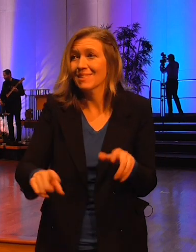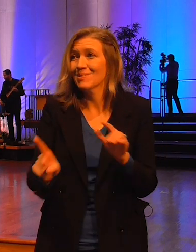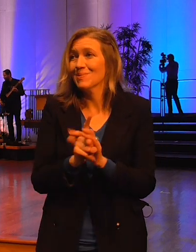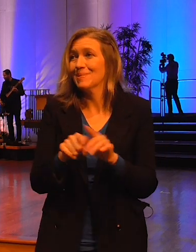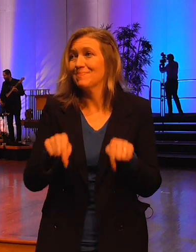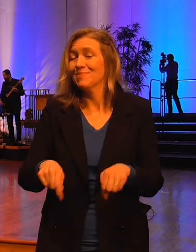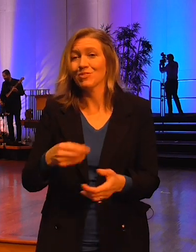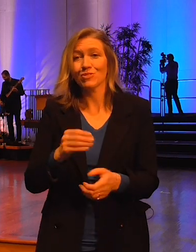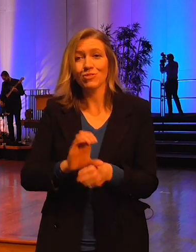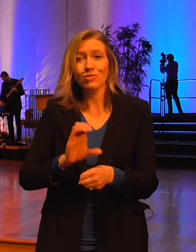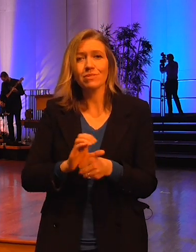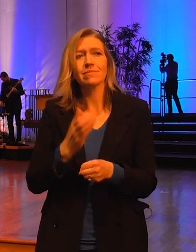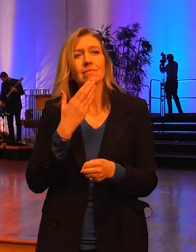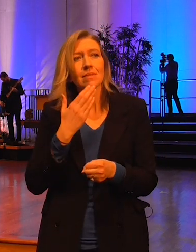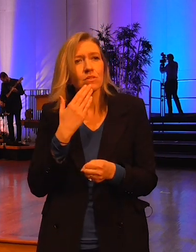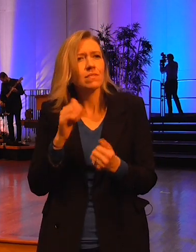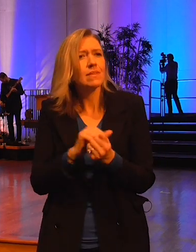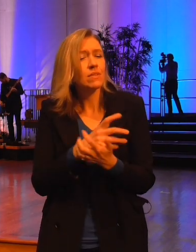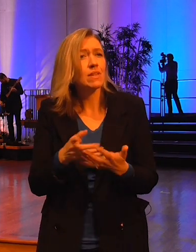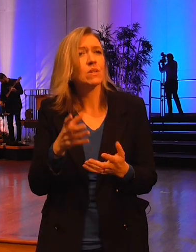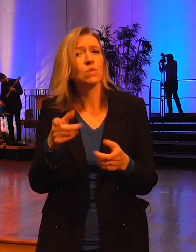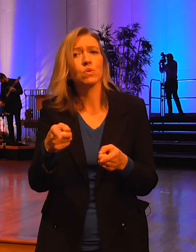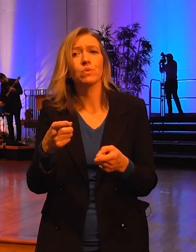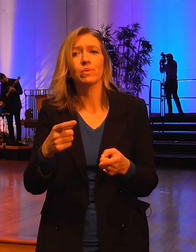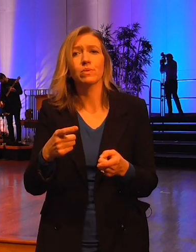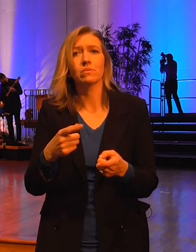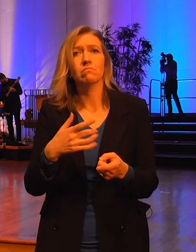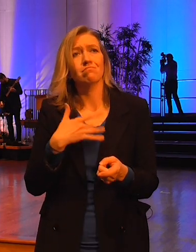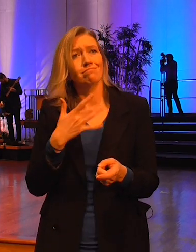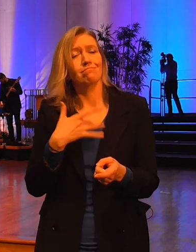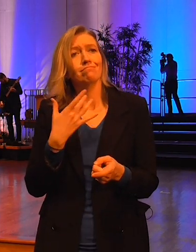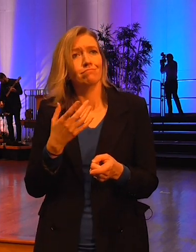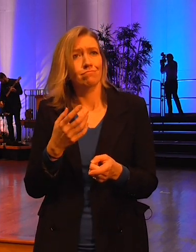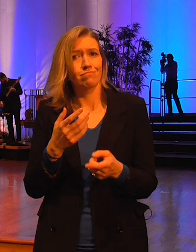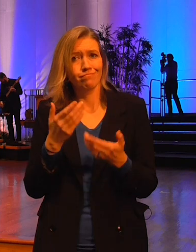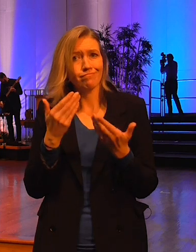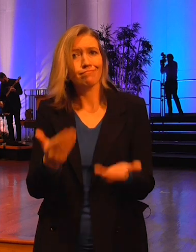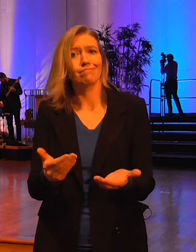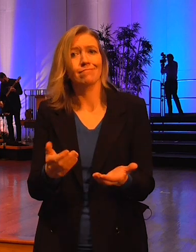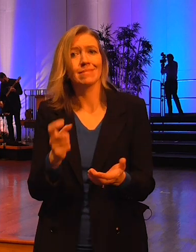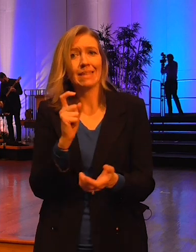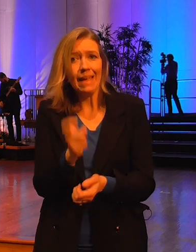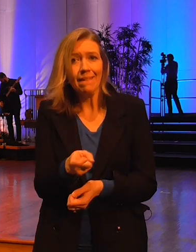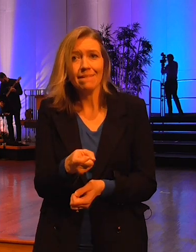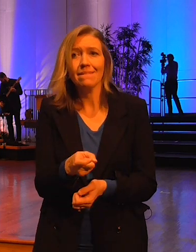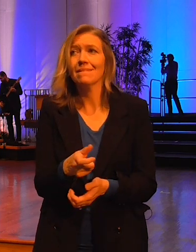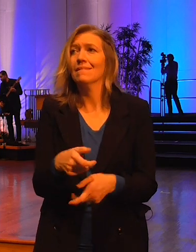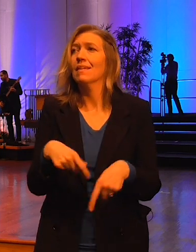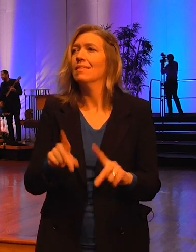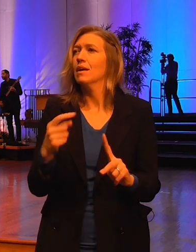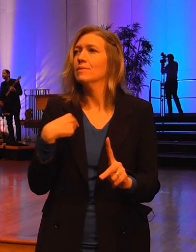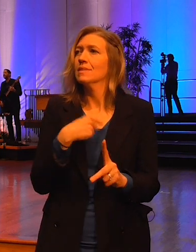that you choose to give it allows us to thrive be healthy and to set our path for now and the days